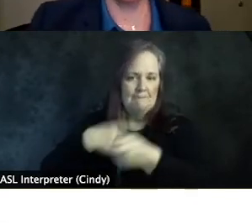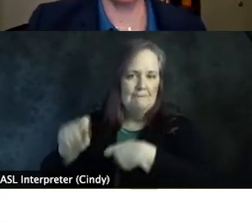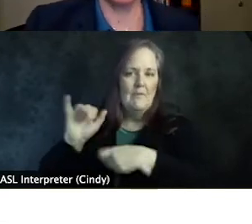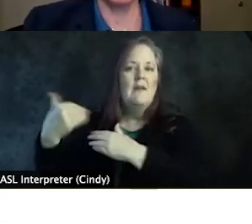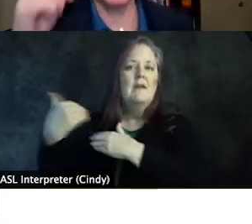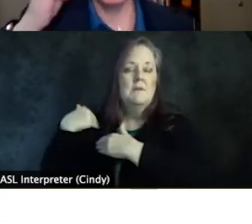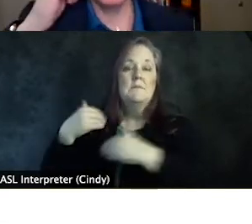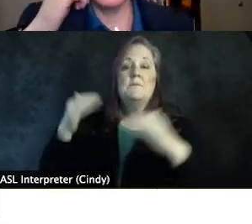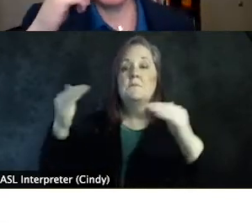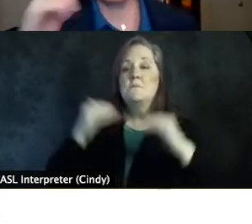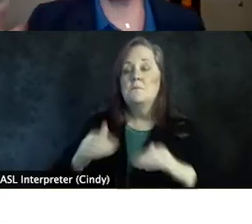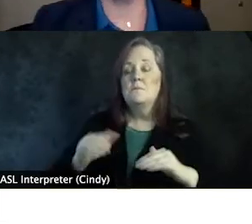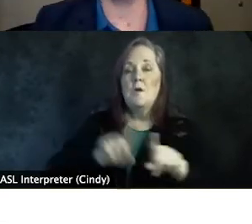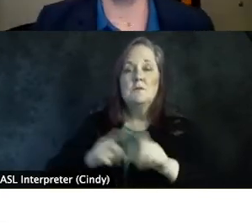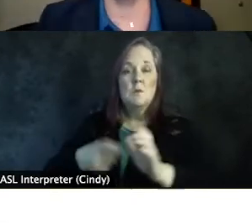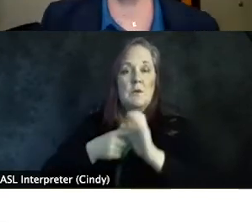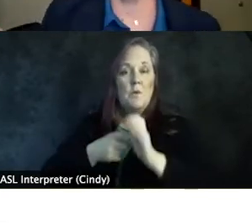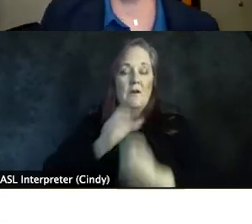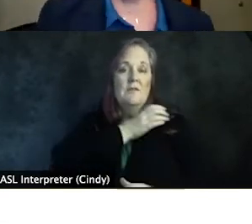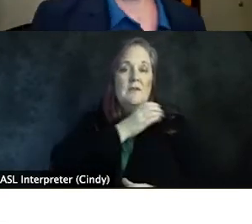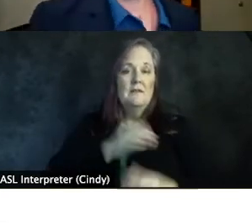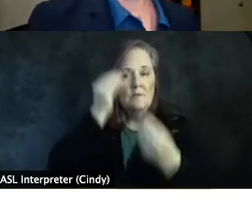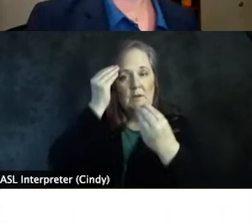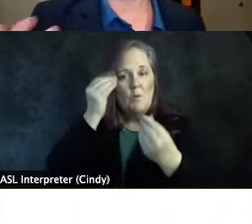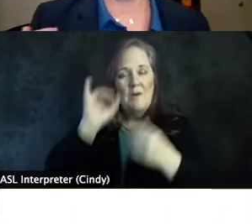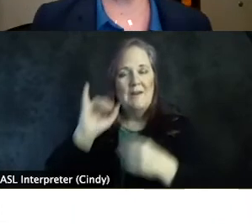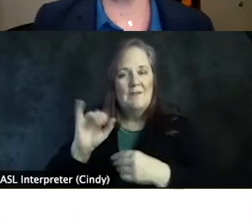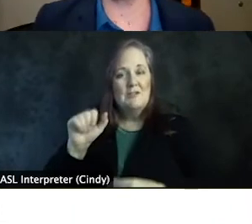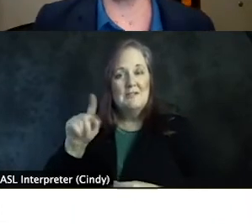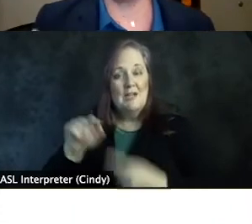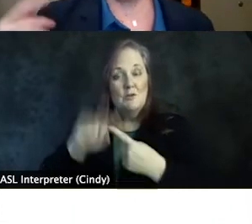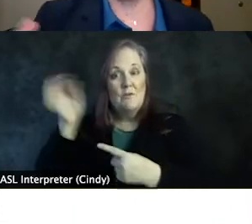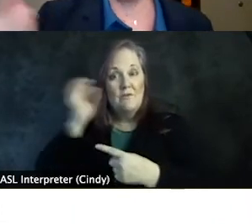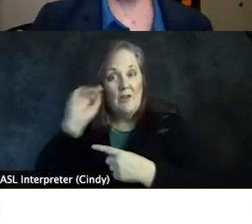All right. So this was put on essentially by union members that would want